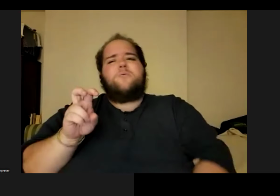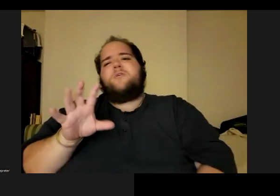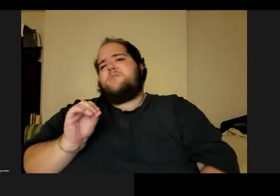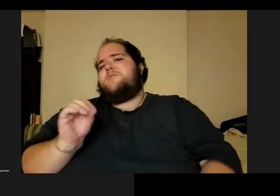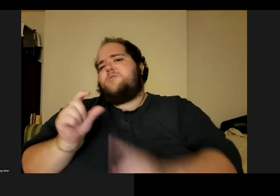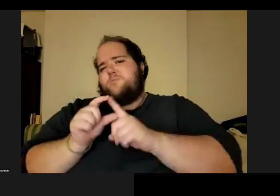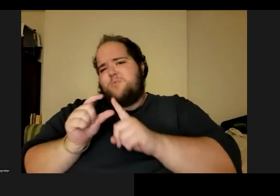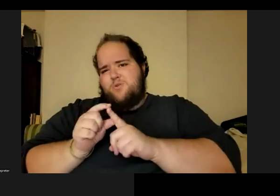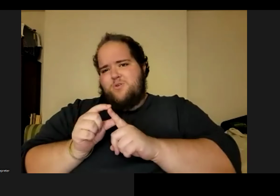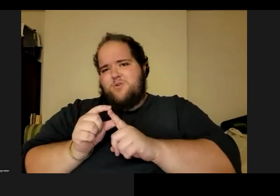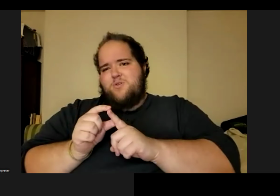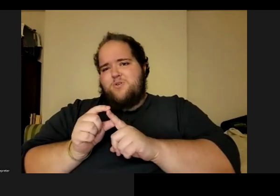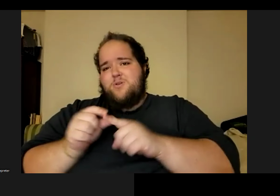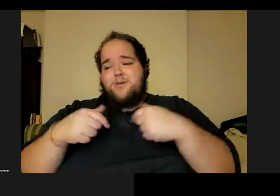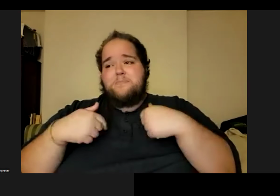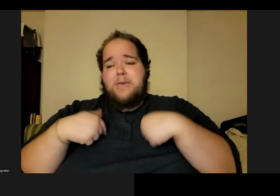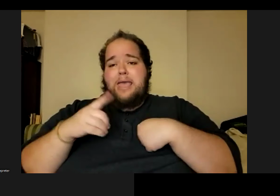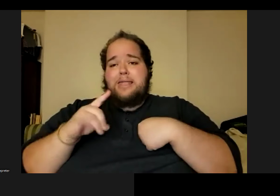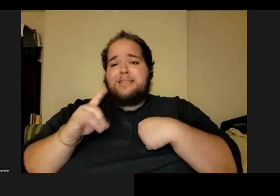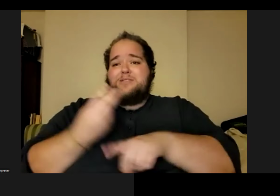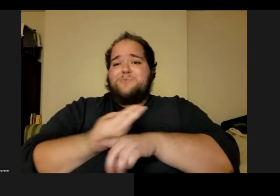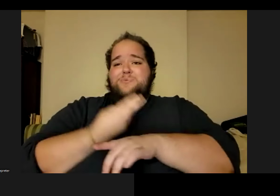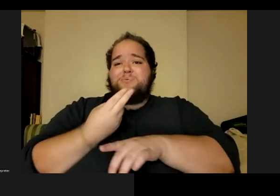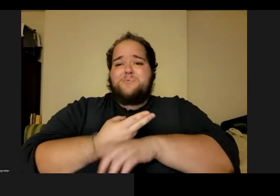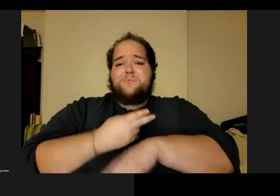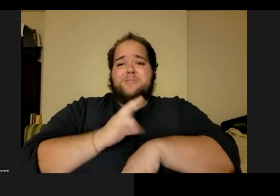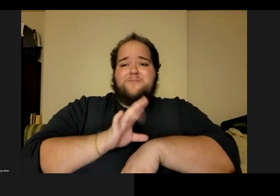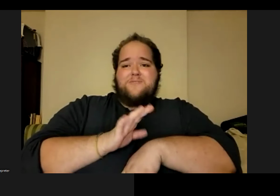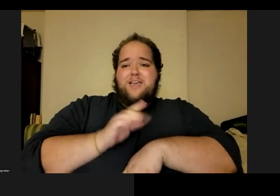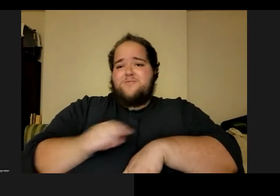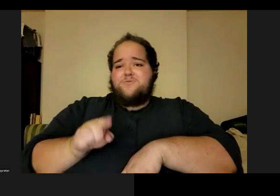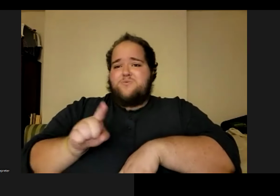But I've used my 75 to 100 word bios a couple of times.